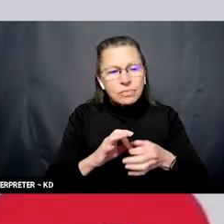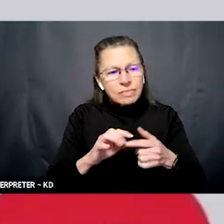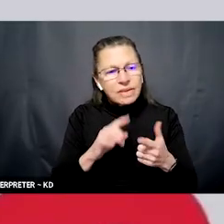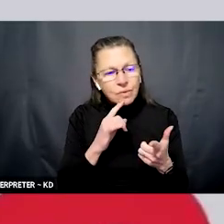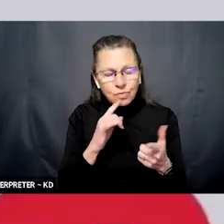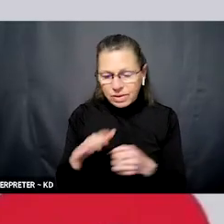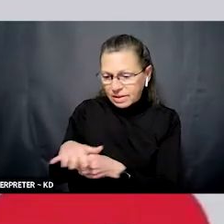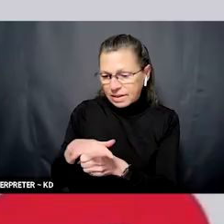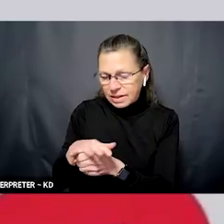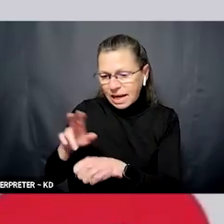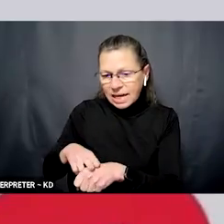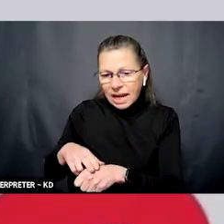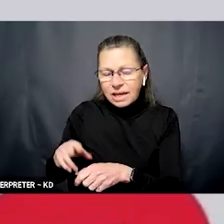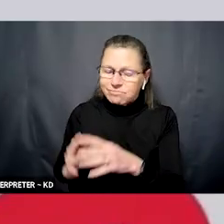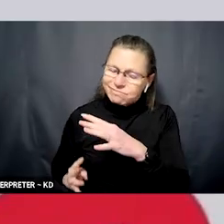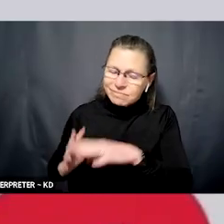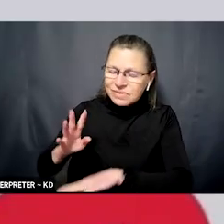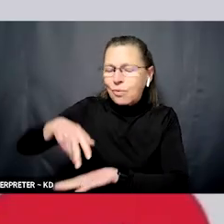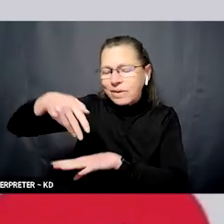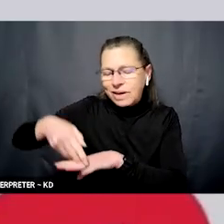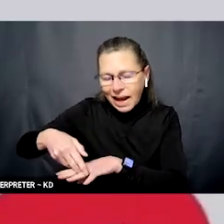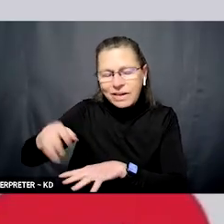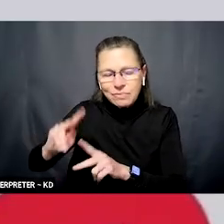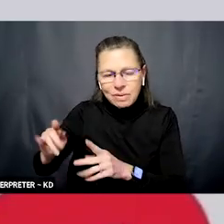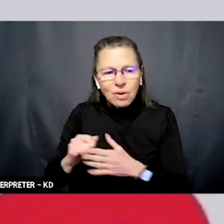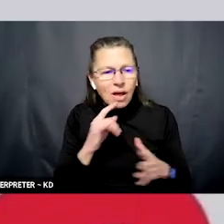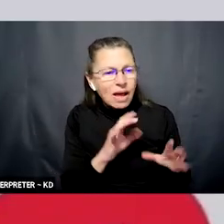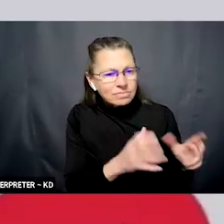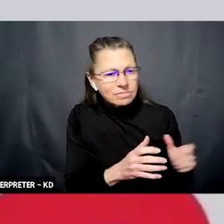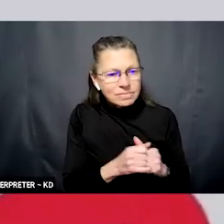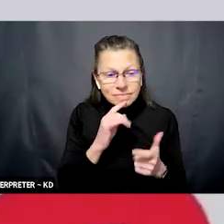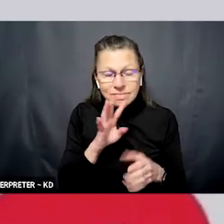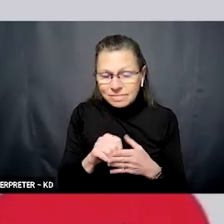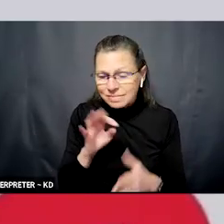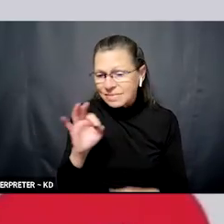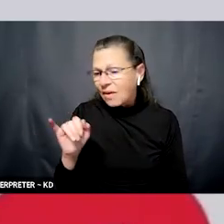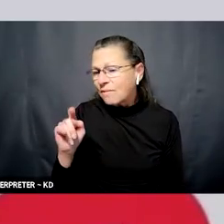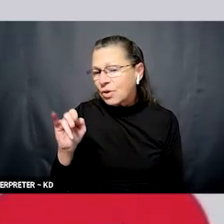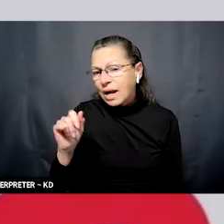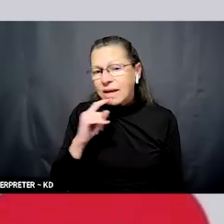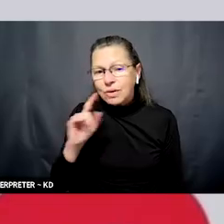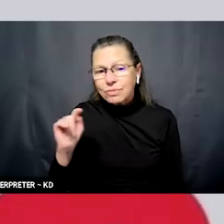governments, including (in no particular order) the Fernandeño Tataviam Band of Mission Indians,